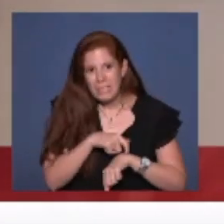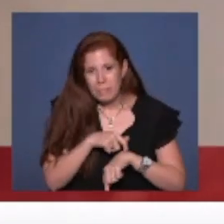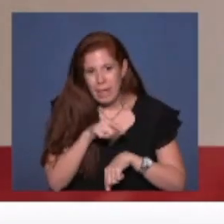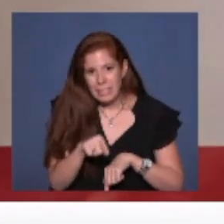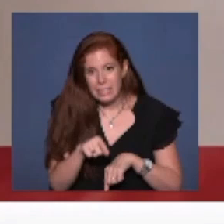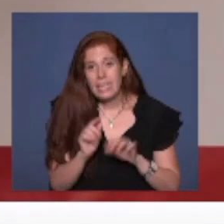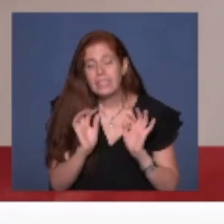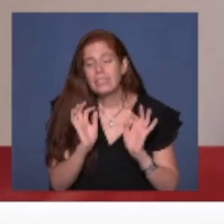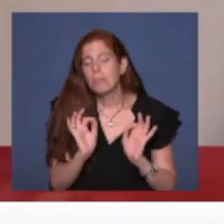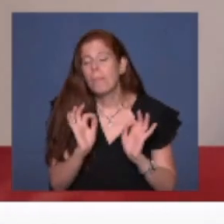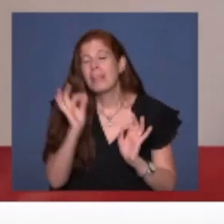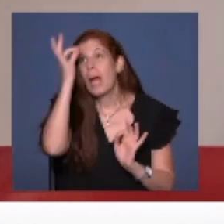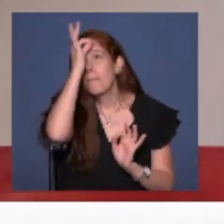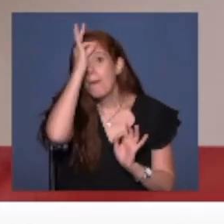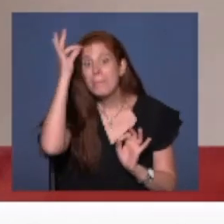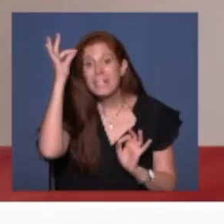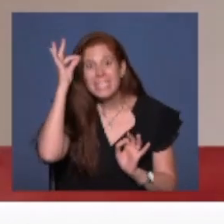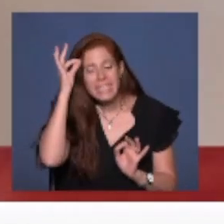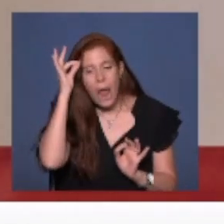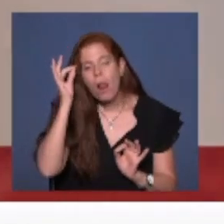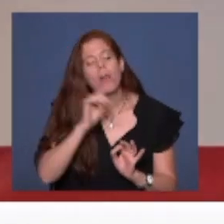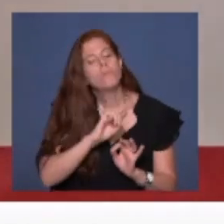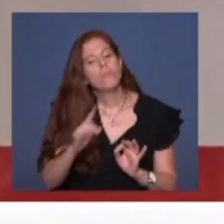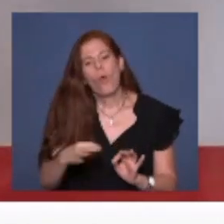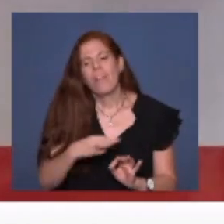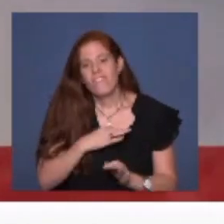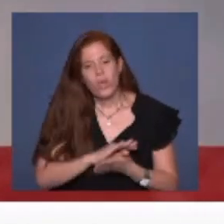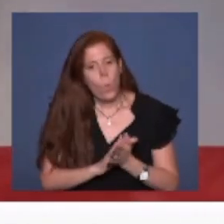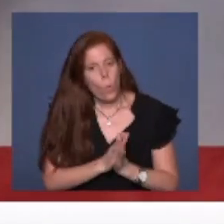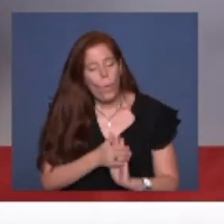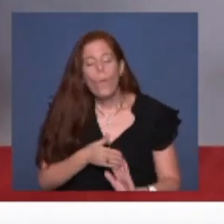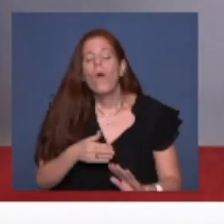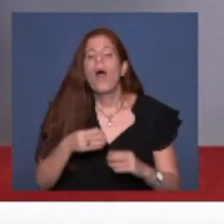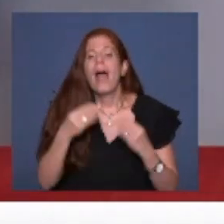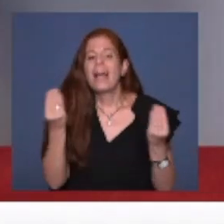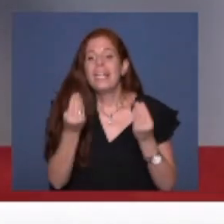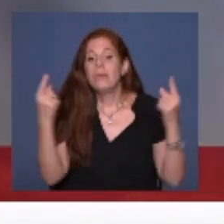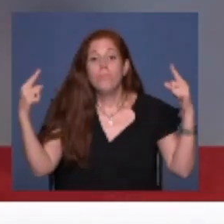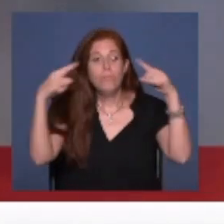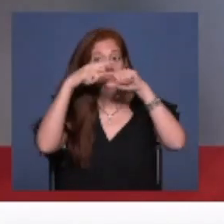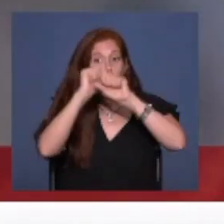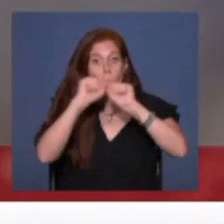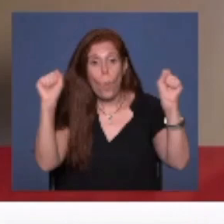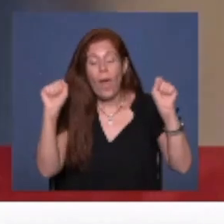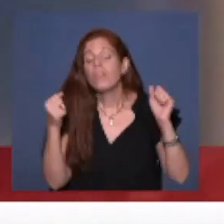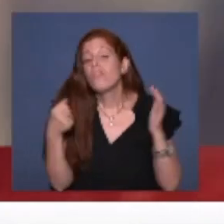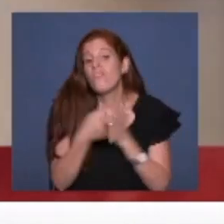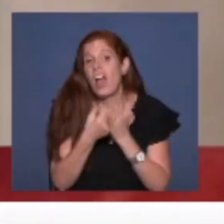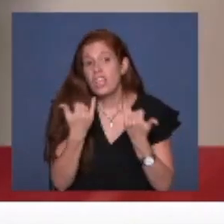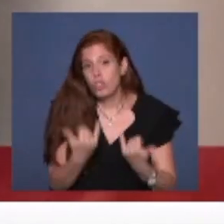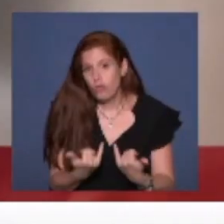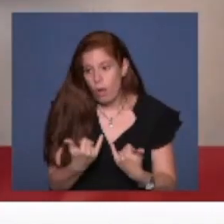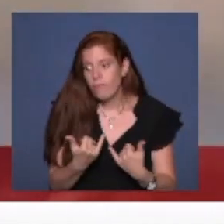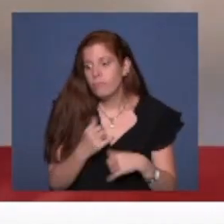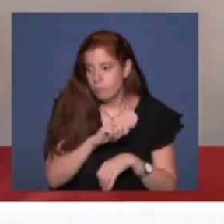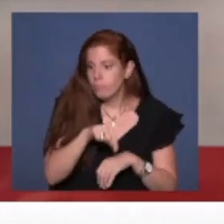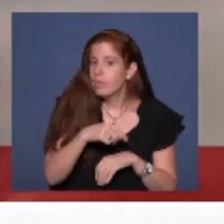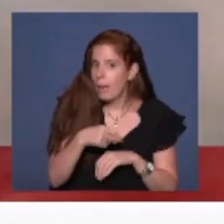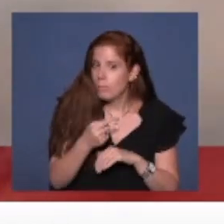That drone was not shot down, and until now, quite a few hours after the incident, there is still no confirmation as to its origin, this is still being examined.